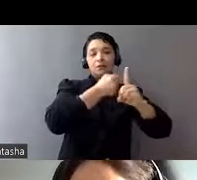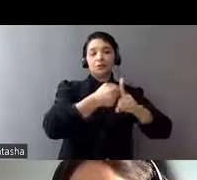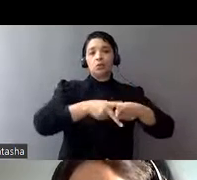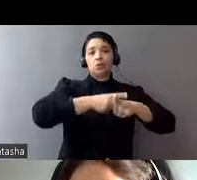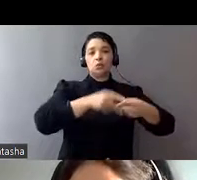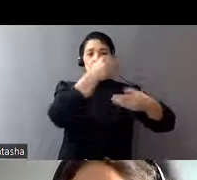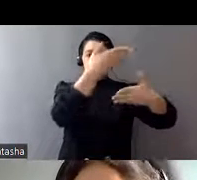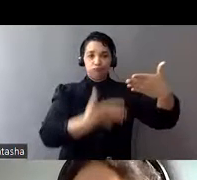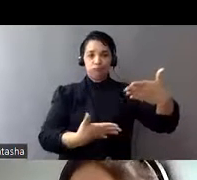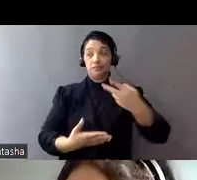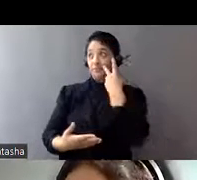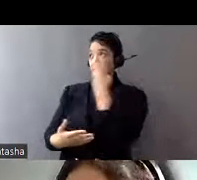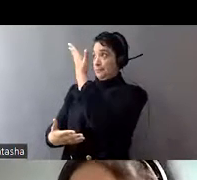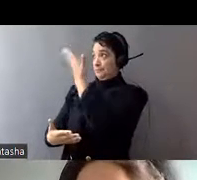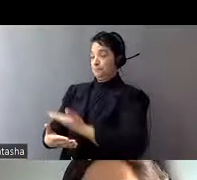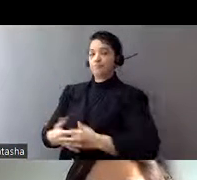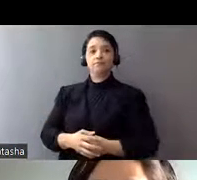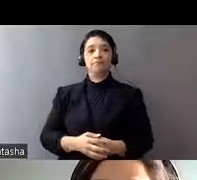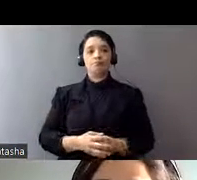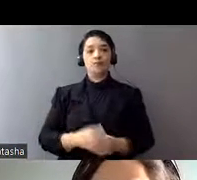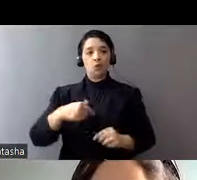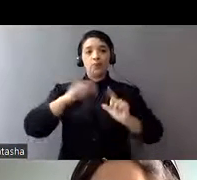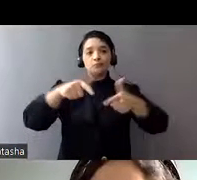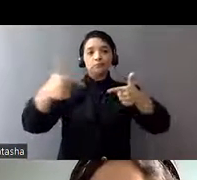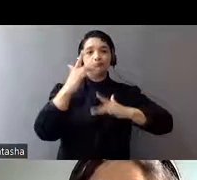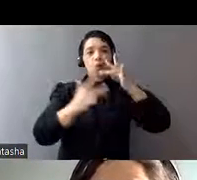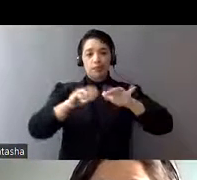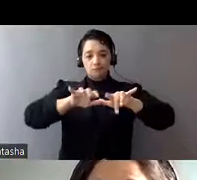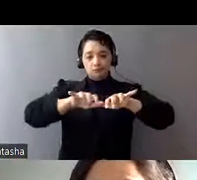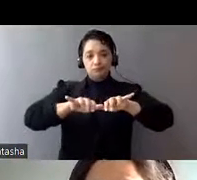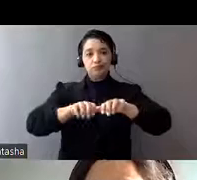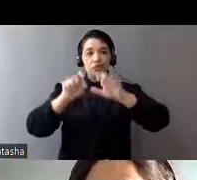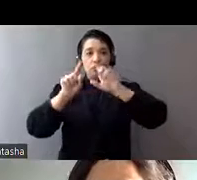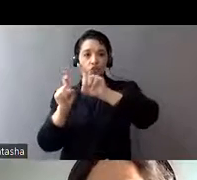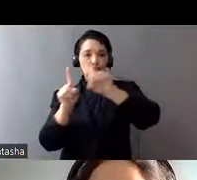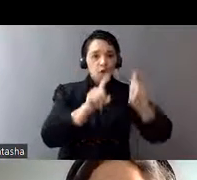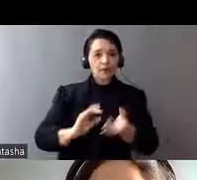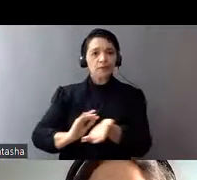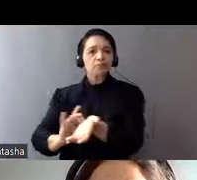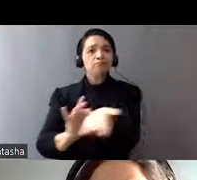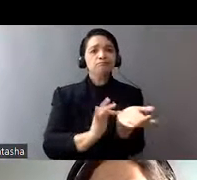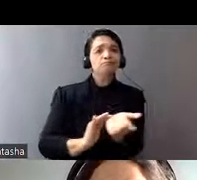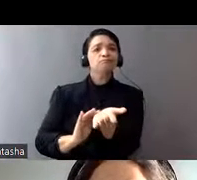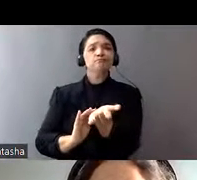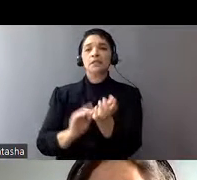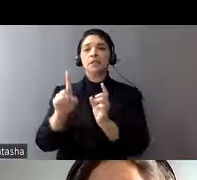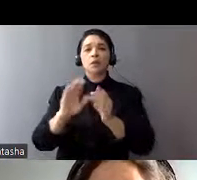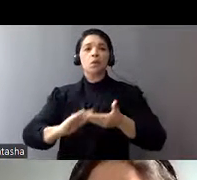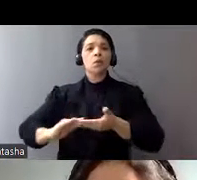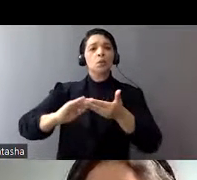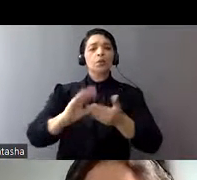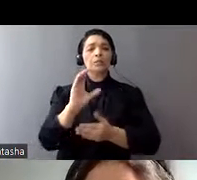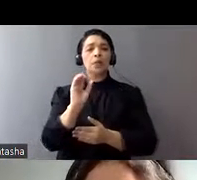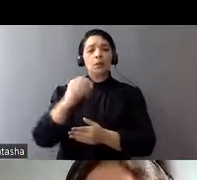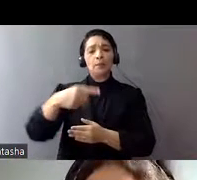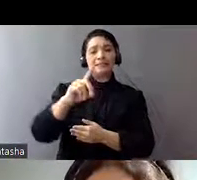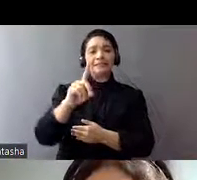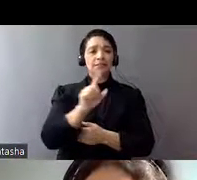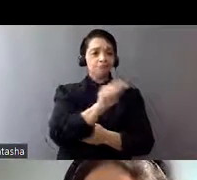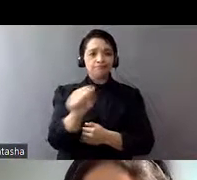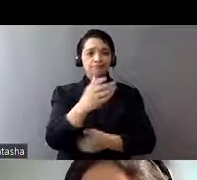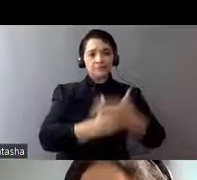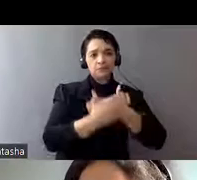We developed an online survey for organizations to understand are OPDs aware and using the